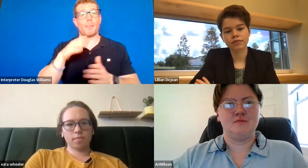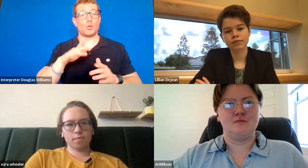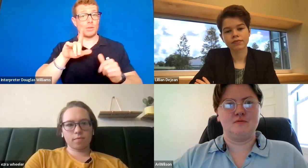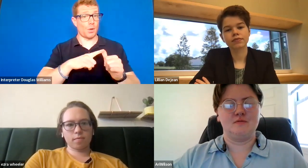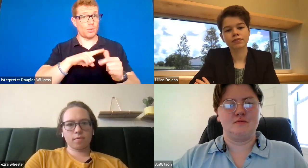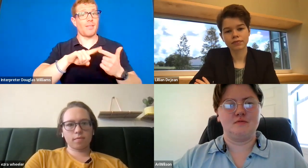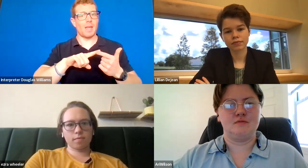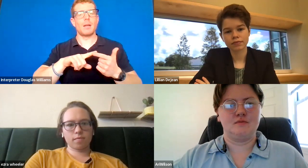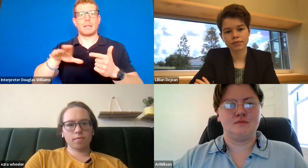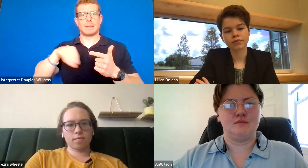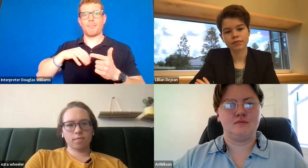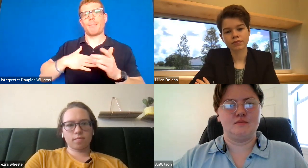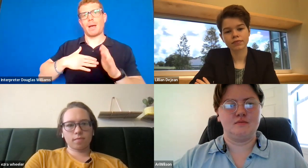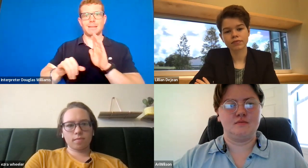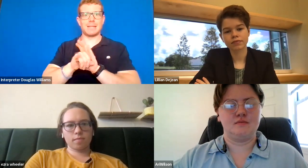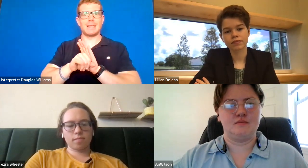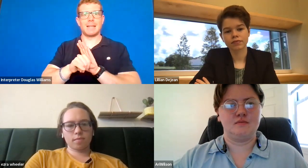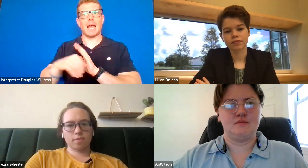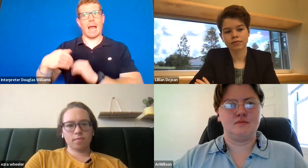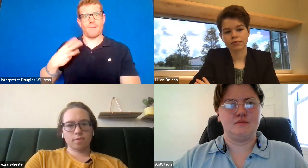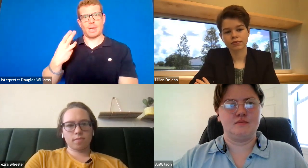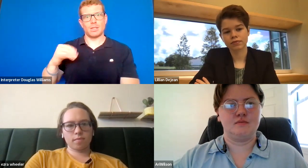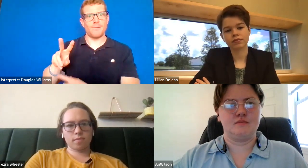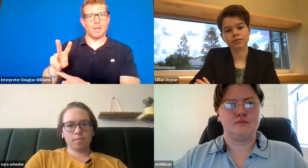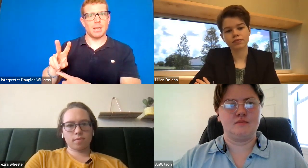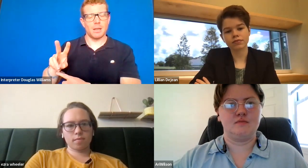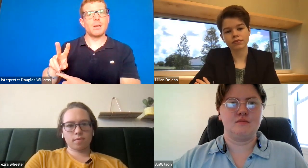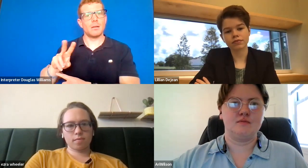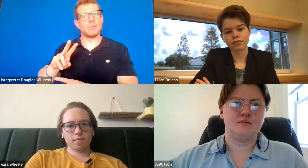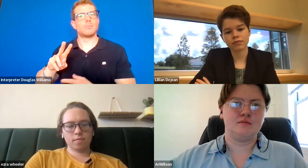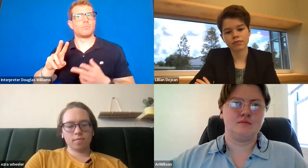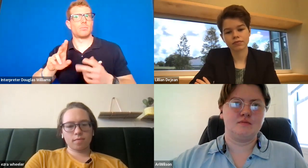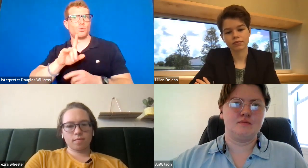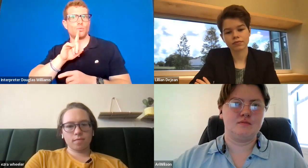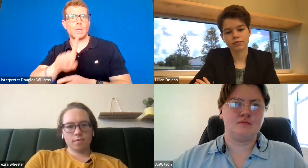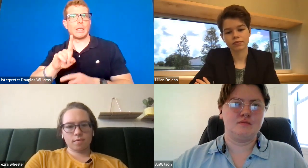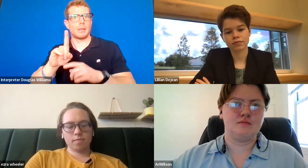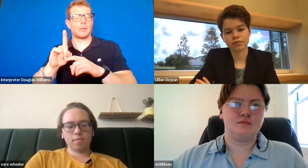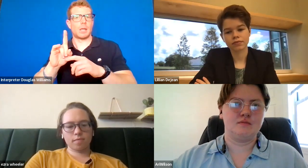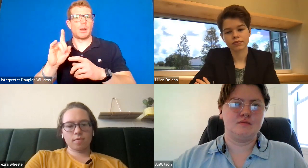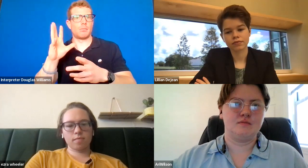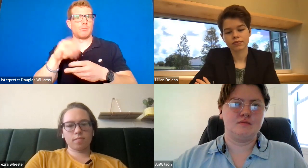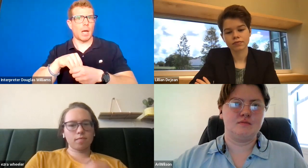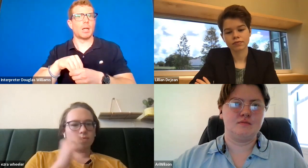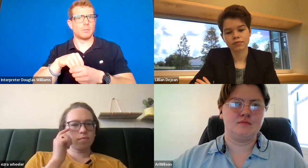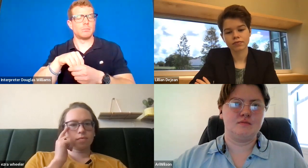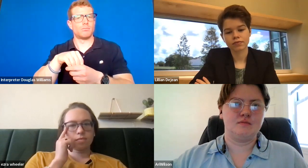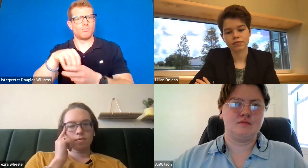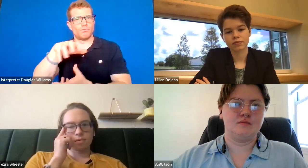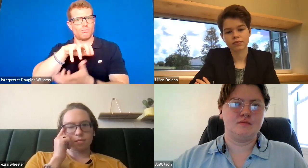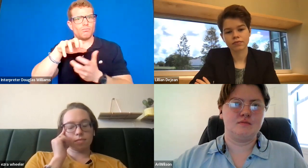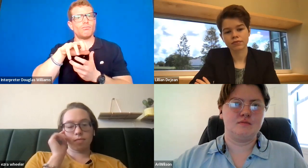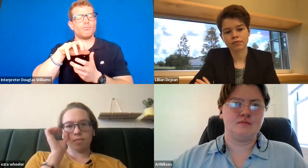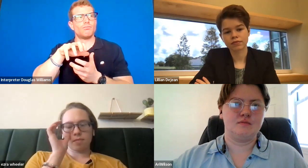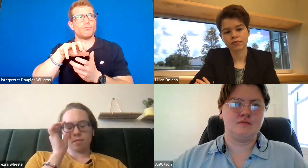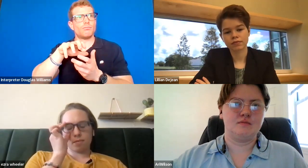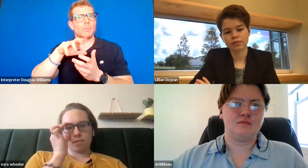Just pretty much those intersections as a whole. I pretty much make me up for my experiences to to say that you know